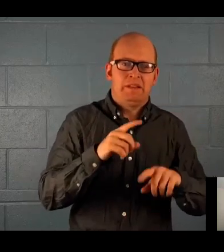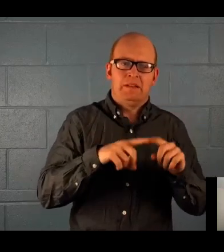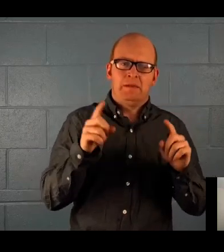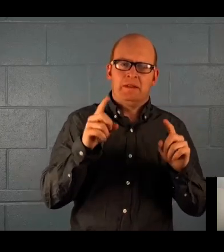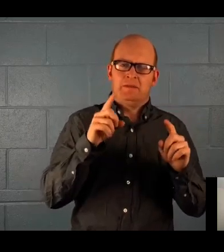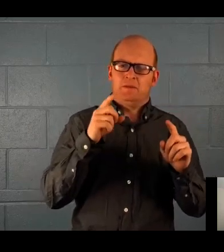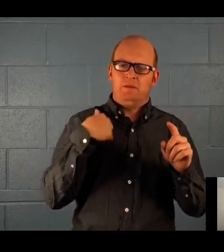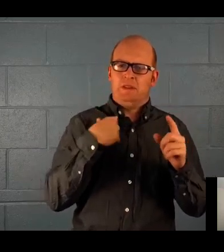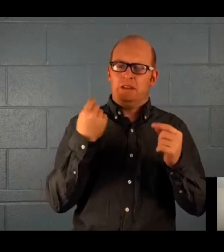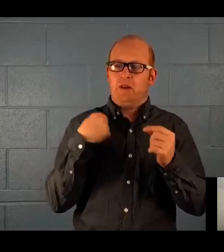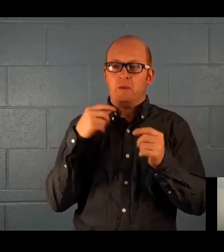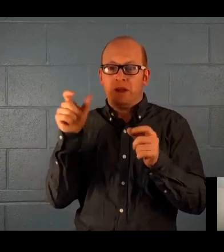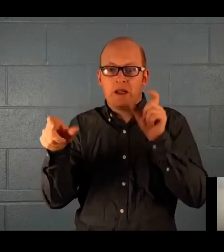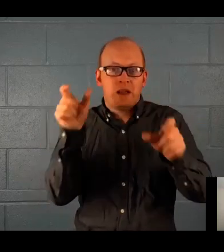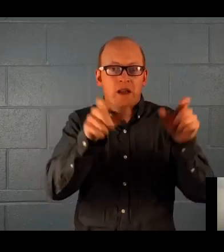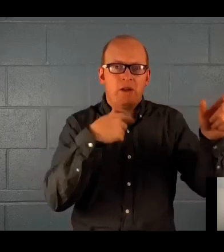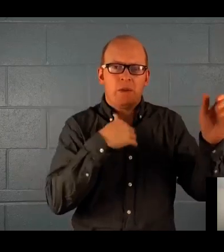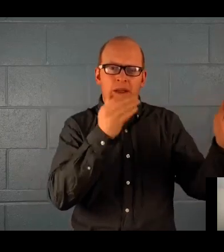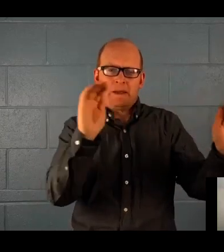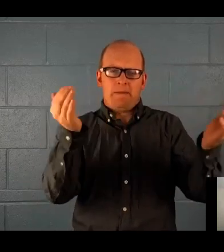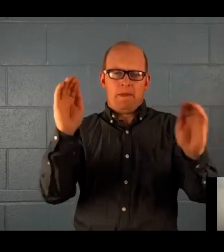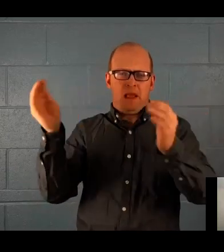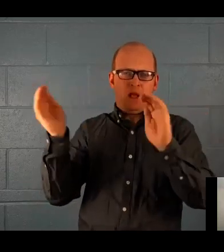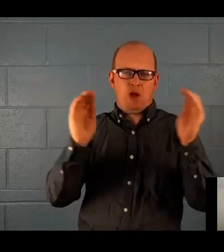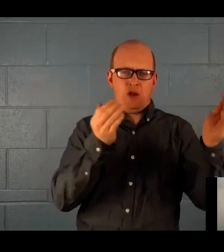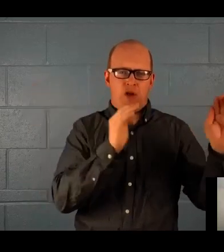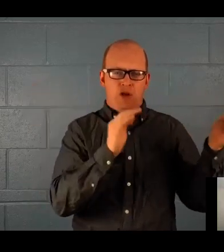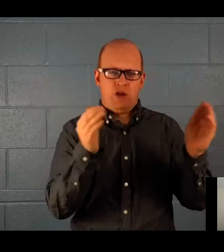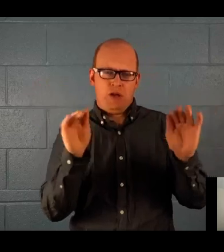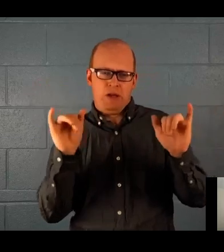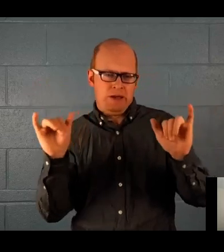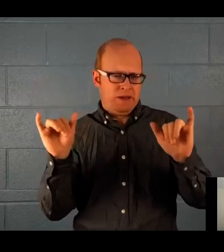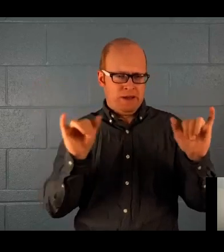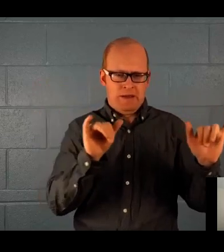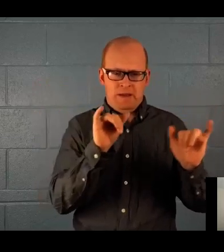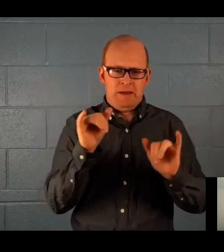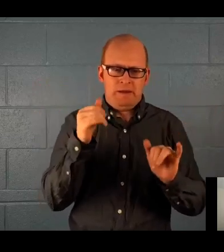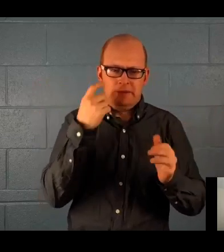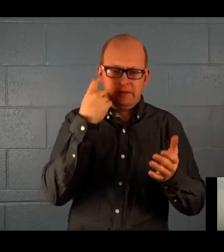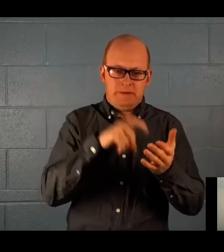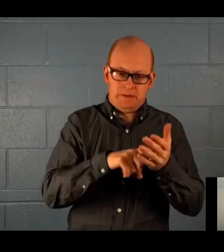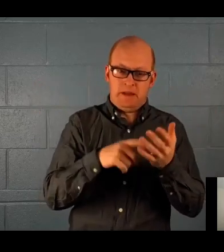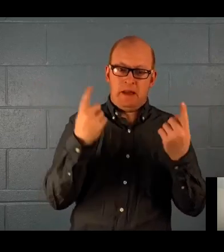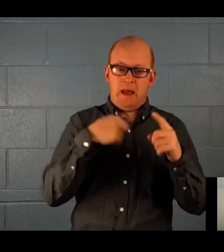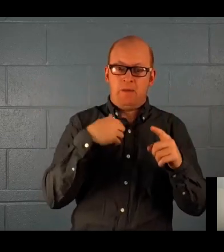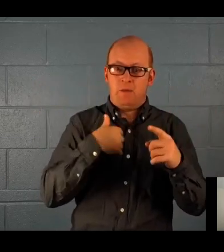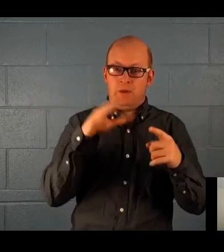to express myosin VIIA protein. And what we found after we infected cells